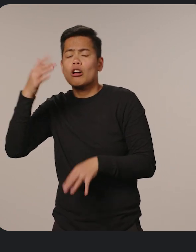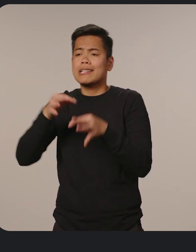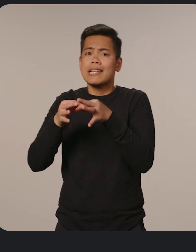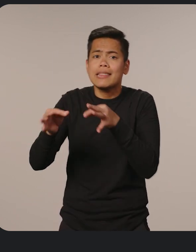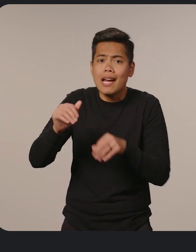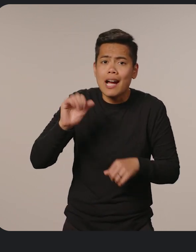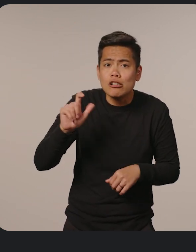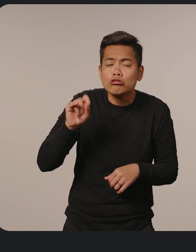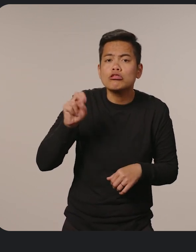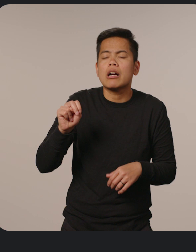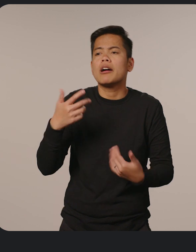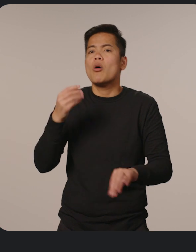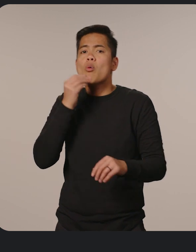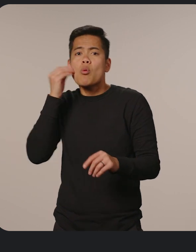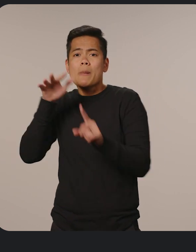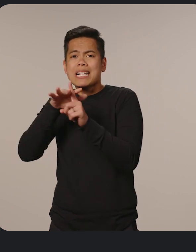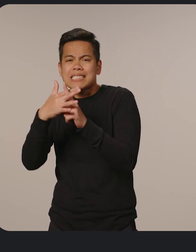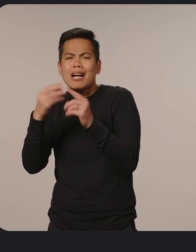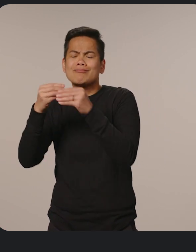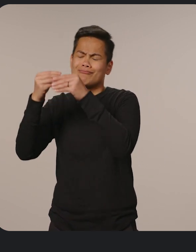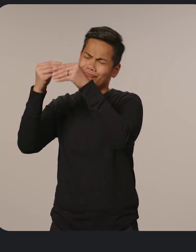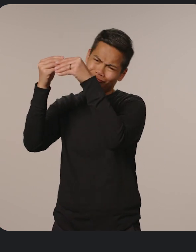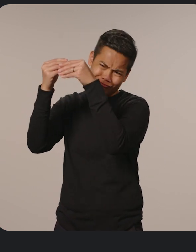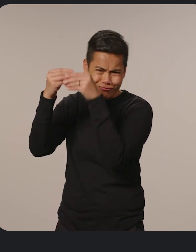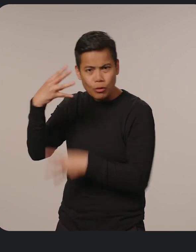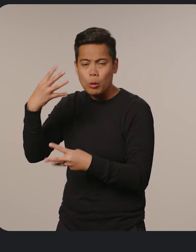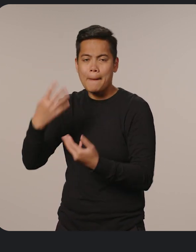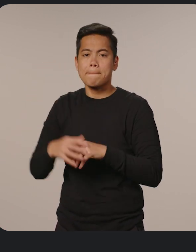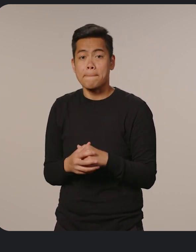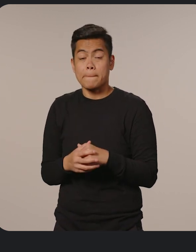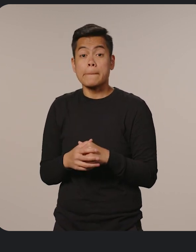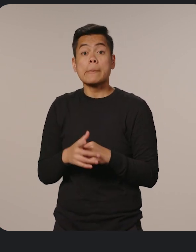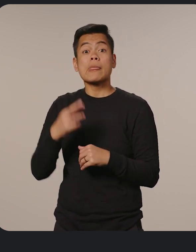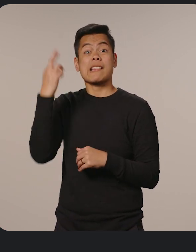We realize that writing an automation script can be complex and time consuming,